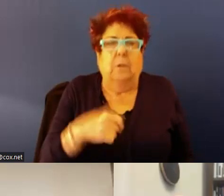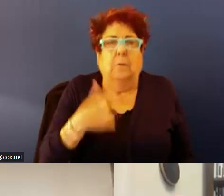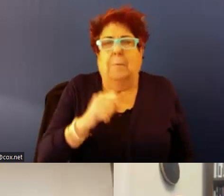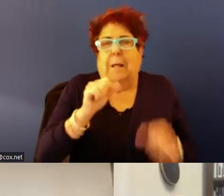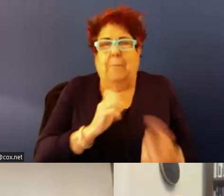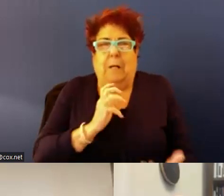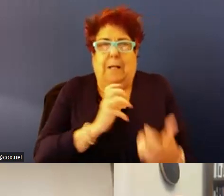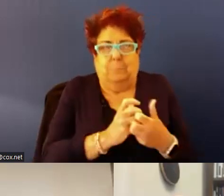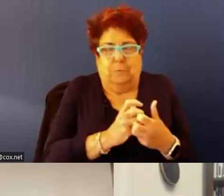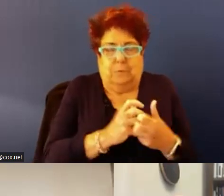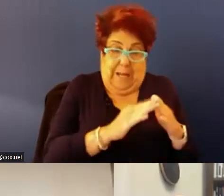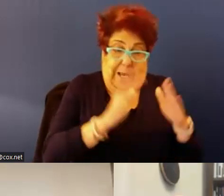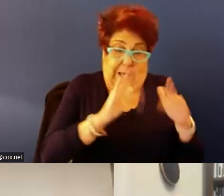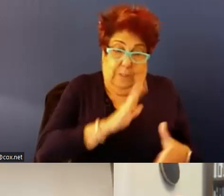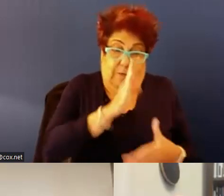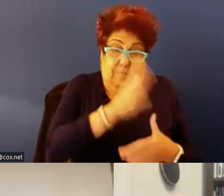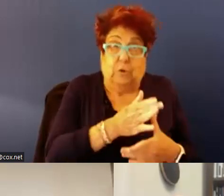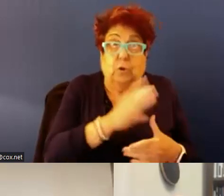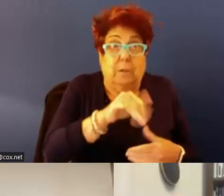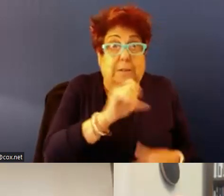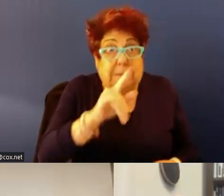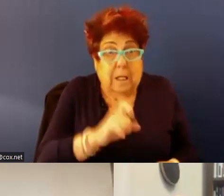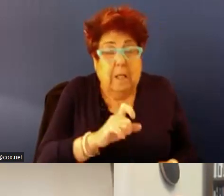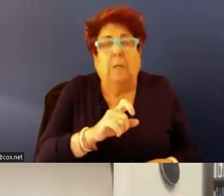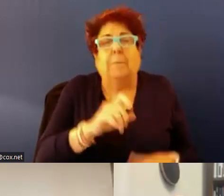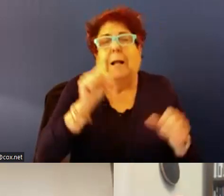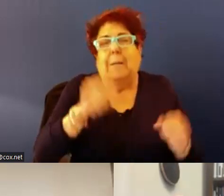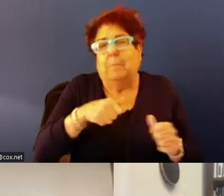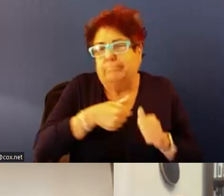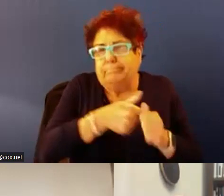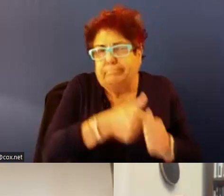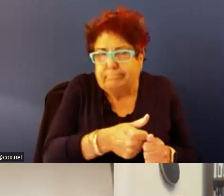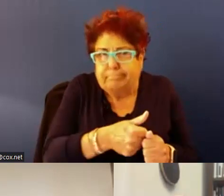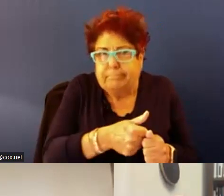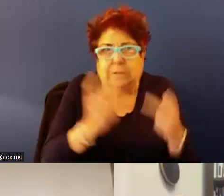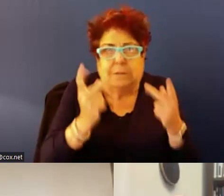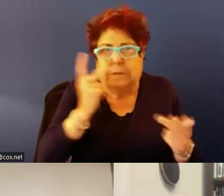side and being able to track cost and hours, and efforts, right?